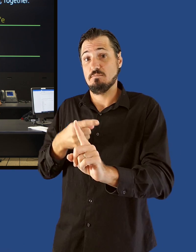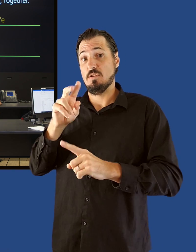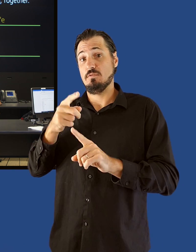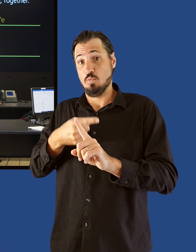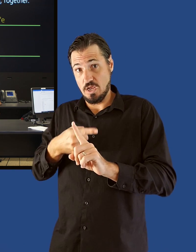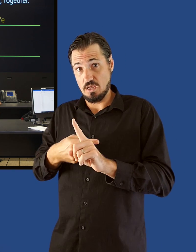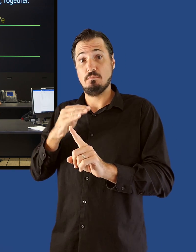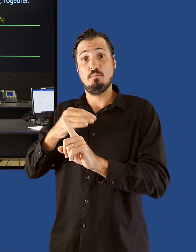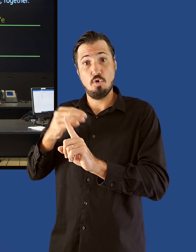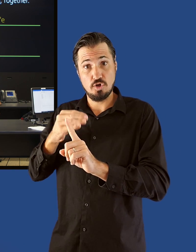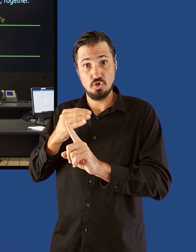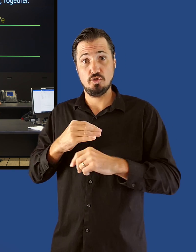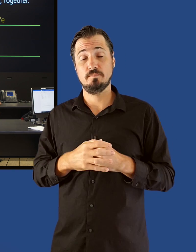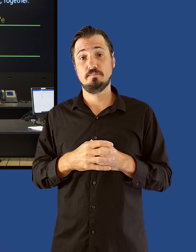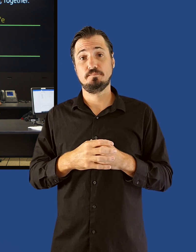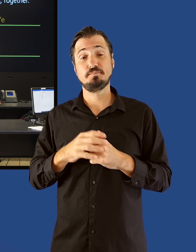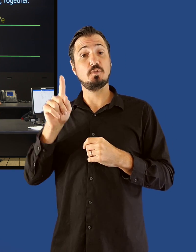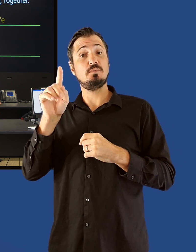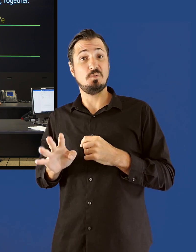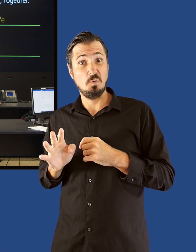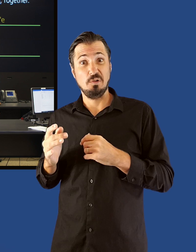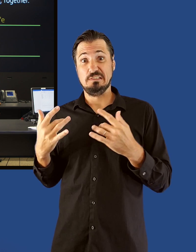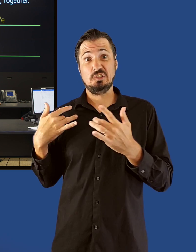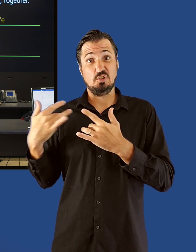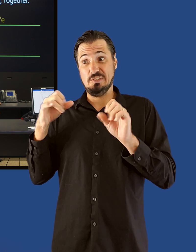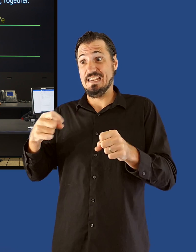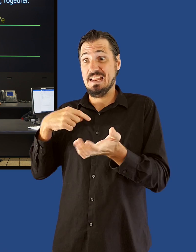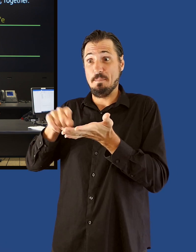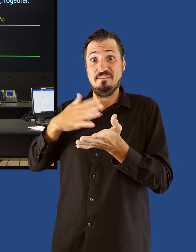a quarter of families are very concerned about their ability to pay for basic utilities.